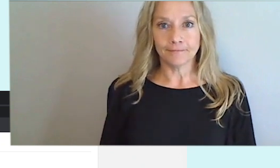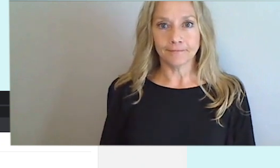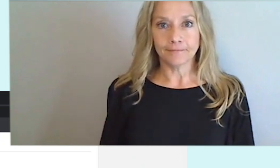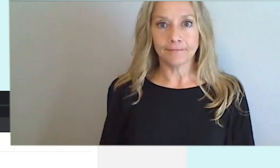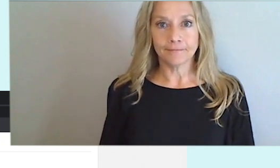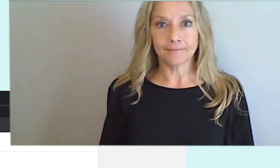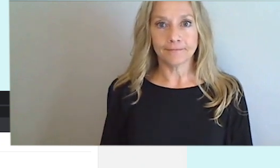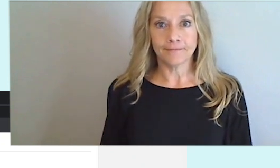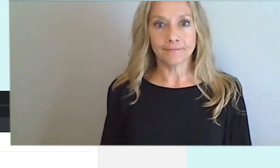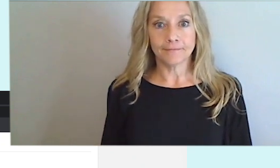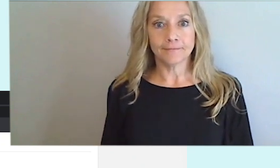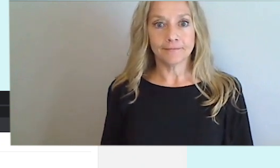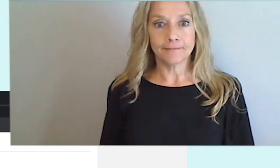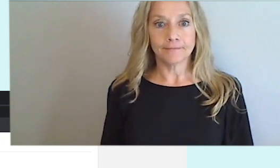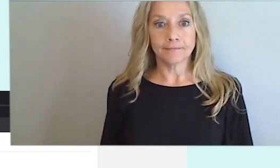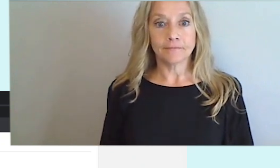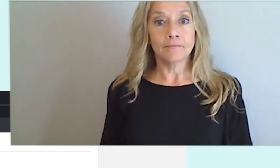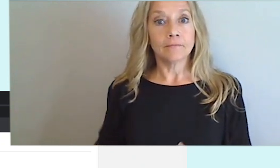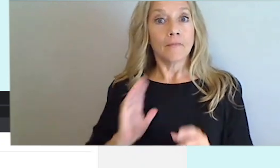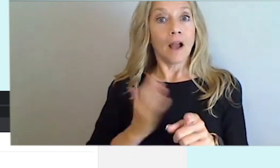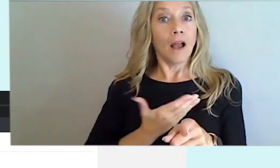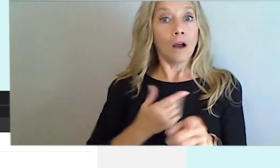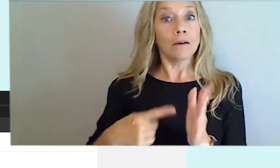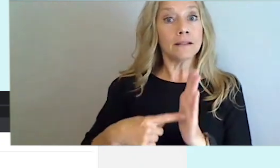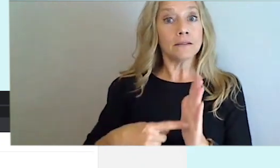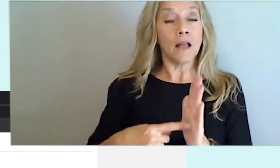For this example, the member is going to add an assisting person.